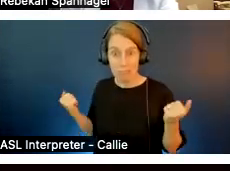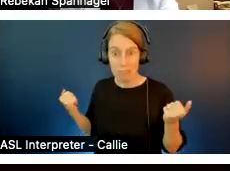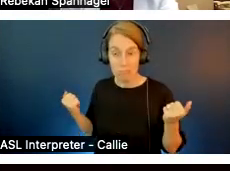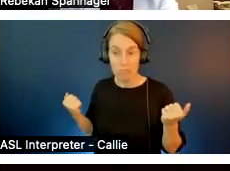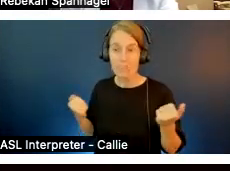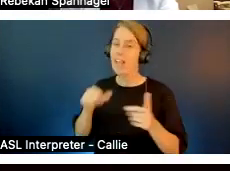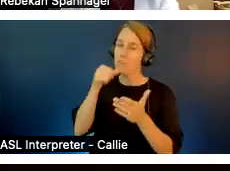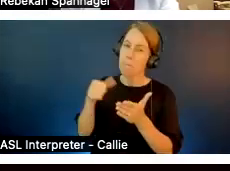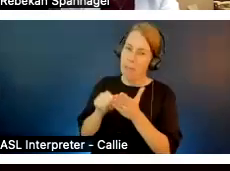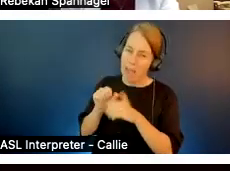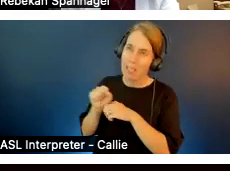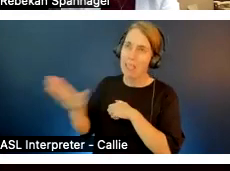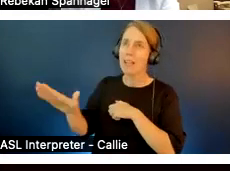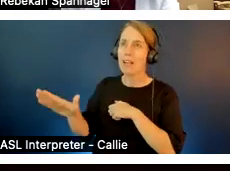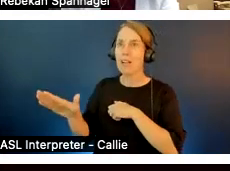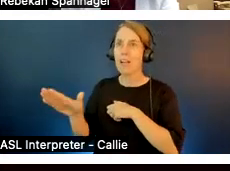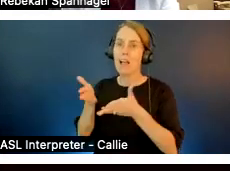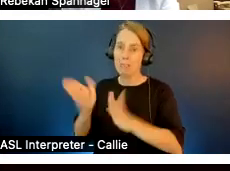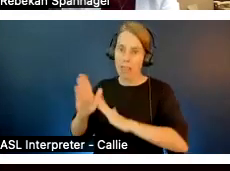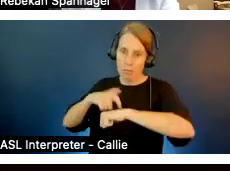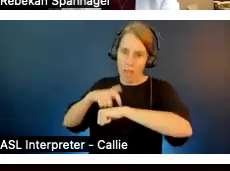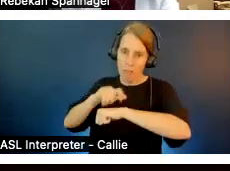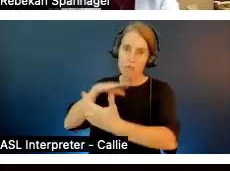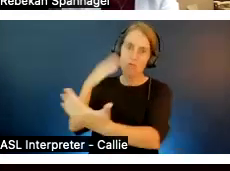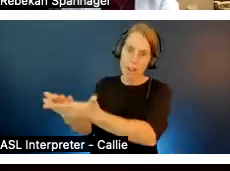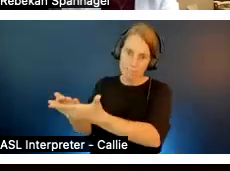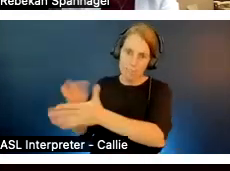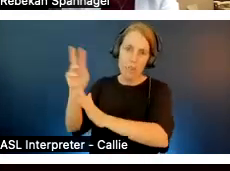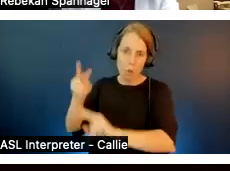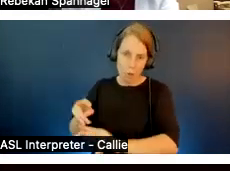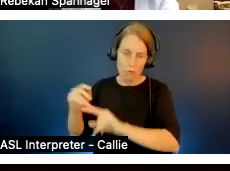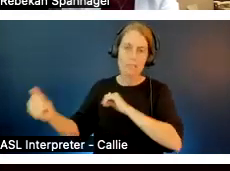it or emailing it give them time to receive it but i would want to at least have a discussion